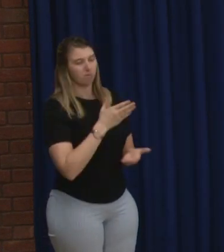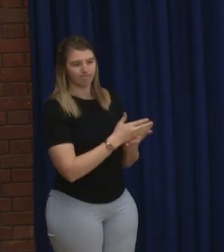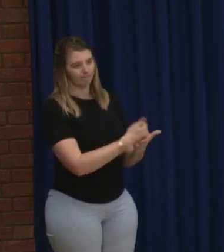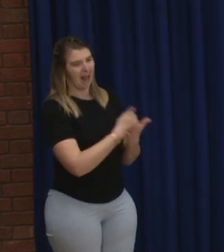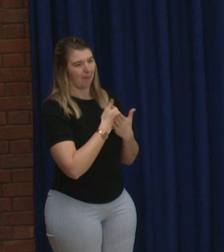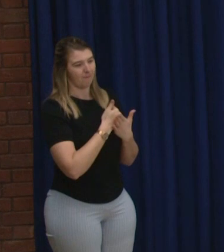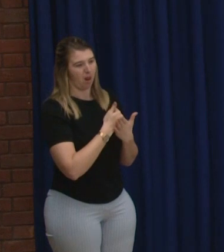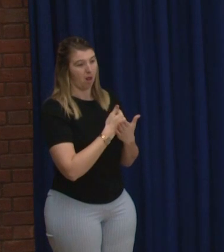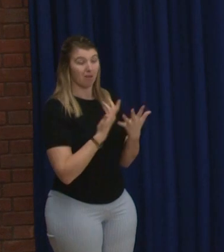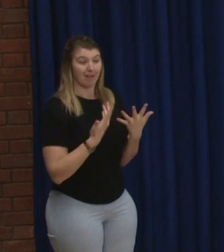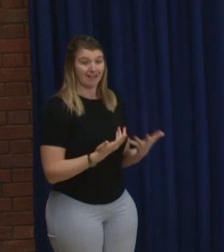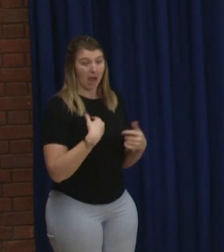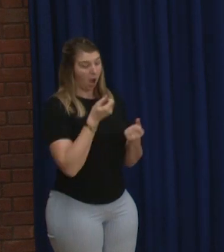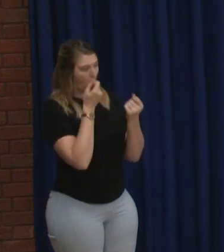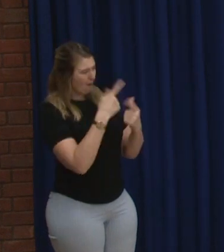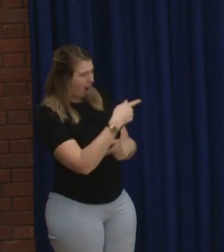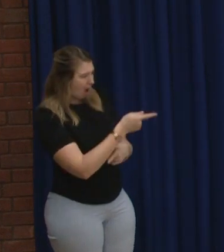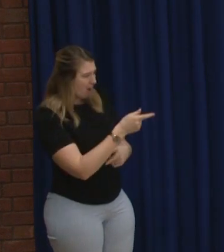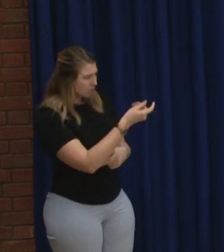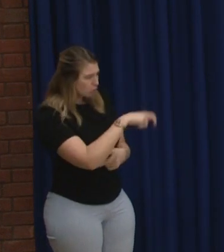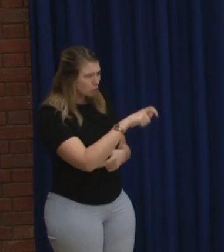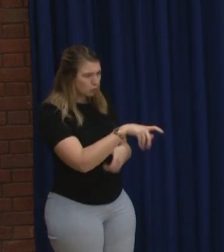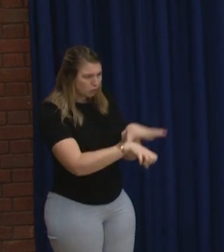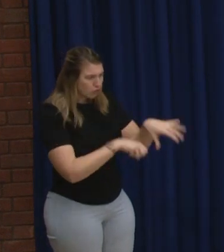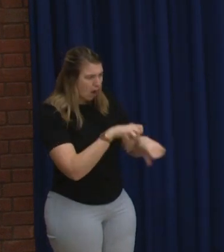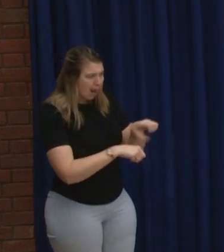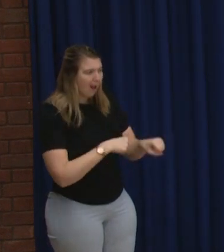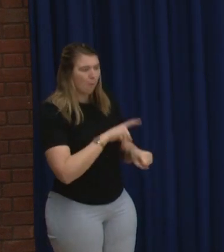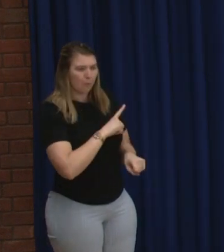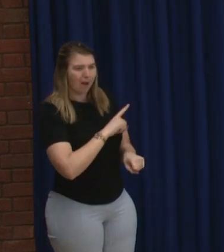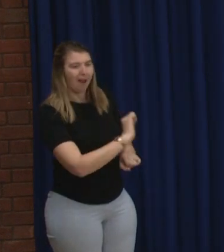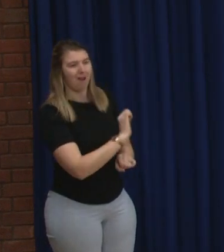be struggling because then you're a diverse and we've made a lot of effort to try and recognize